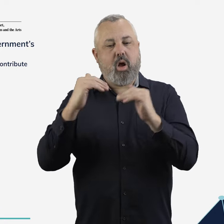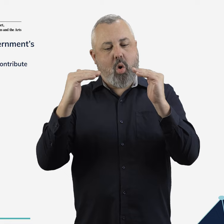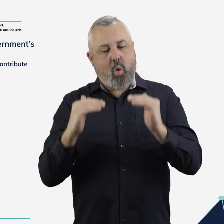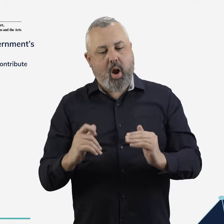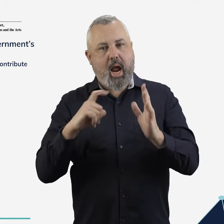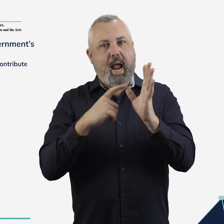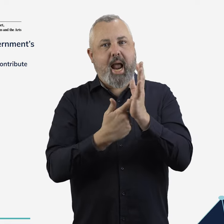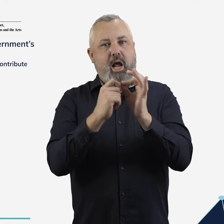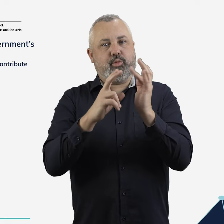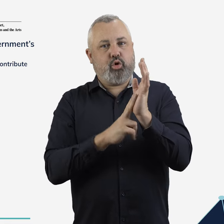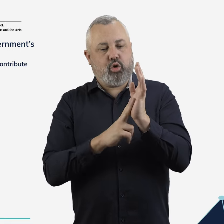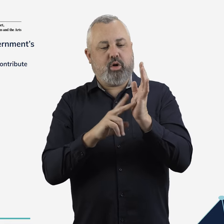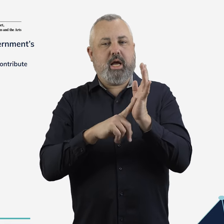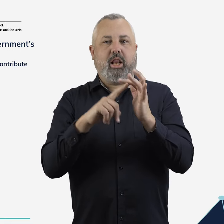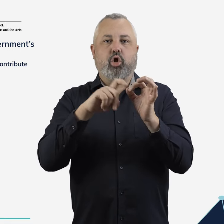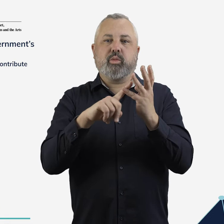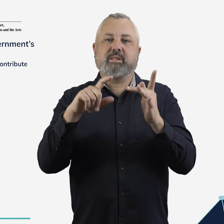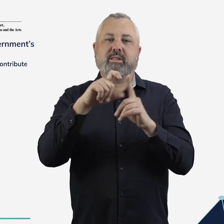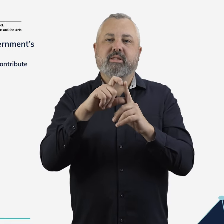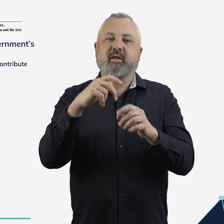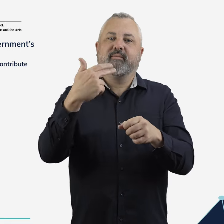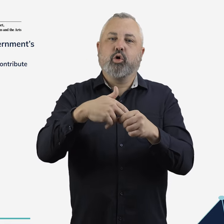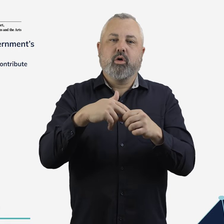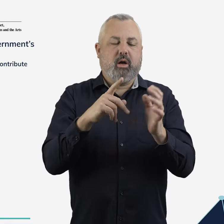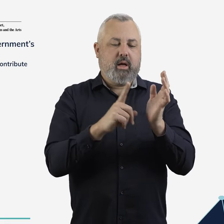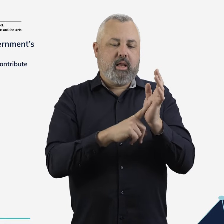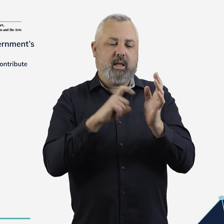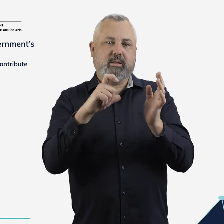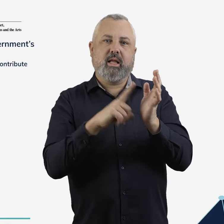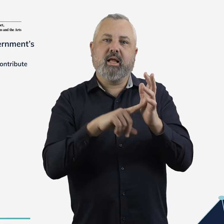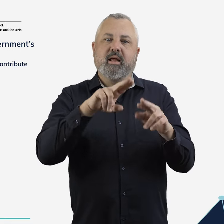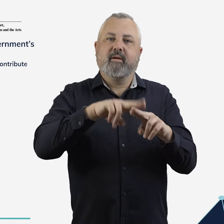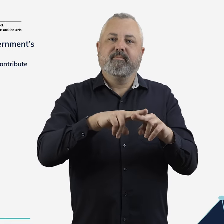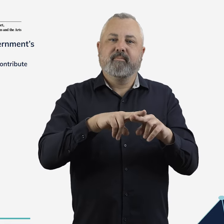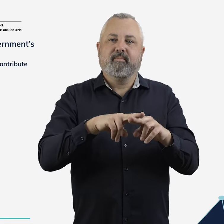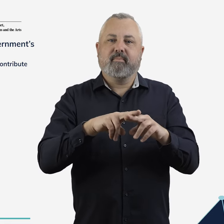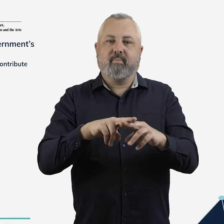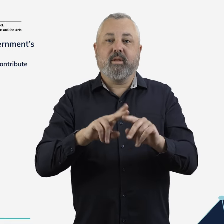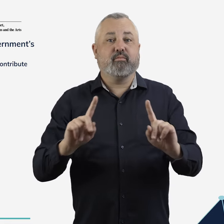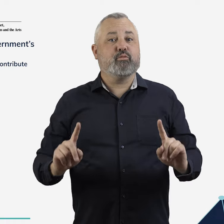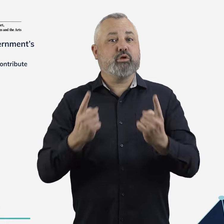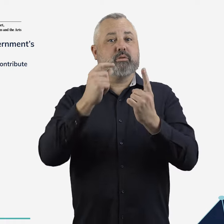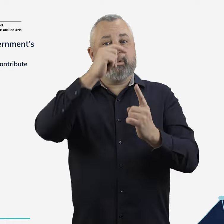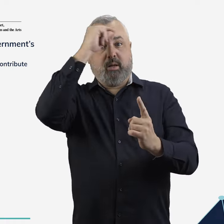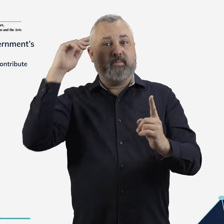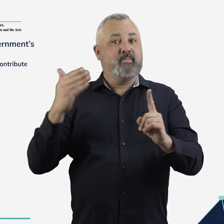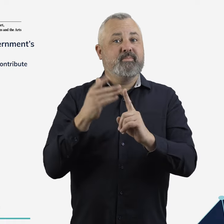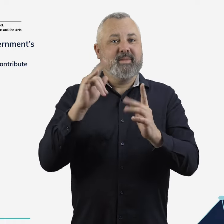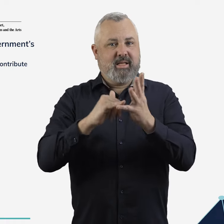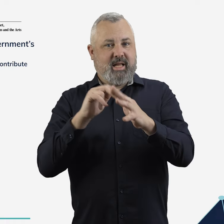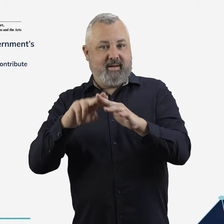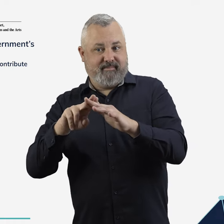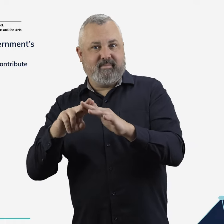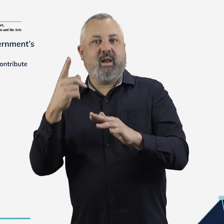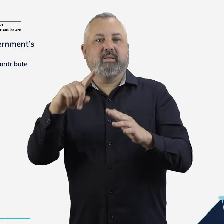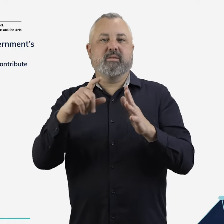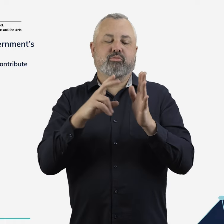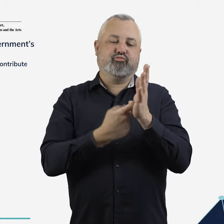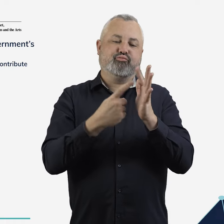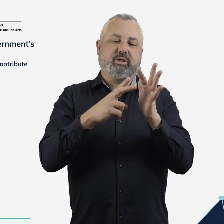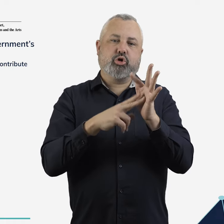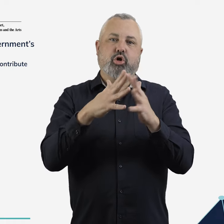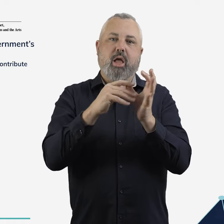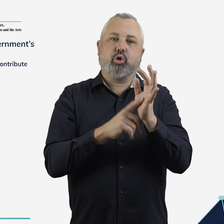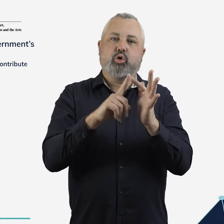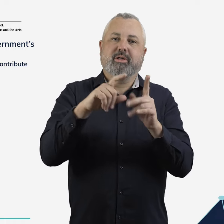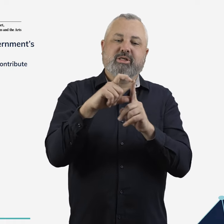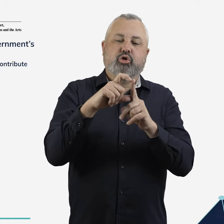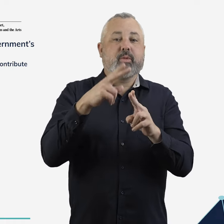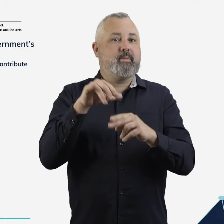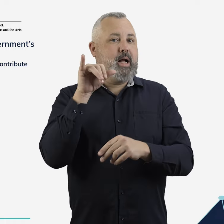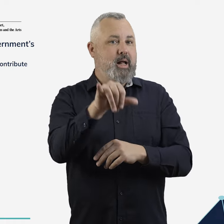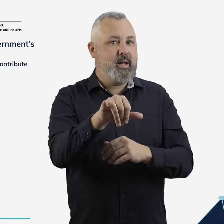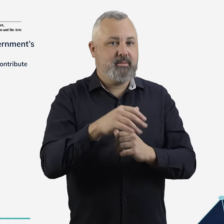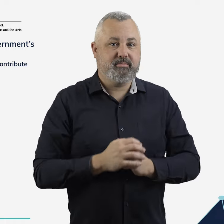for a low carbon liquid fuel (LCLF) industry, with an initial focus on SAF and renewable diesel.